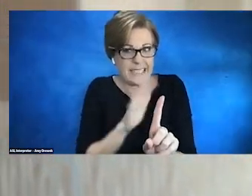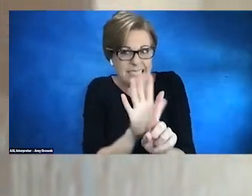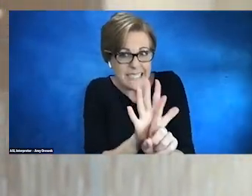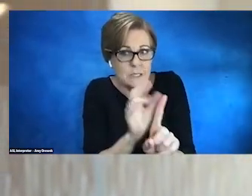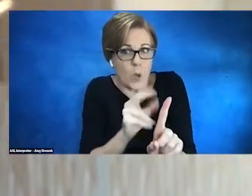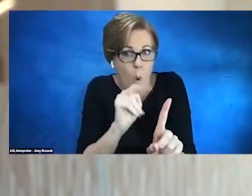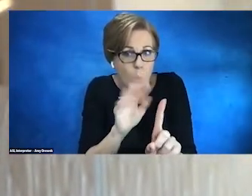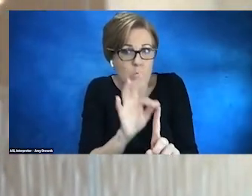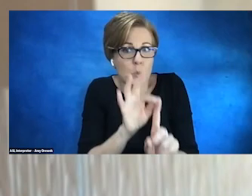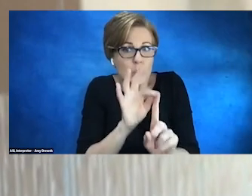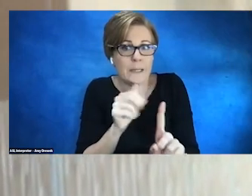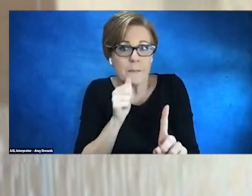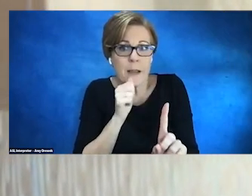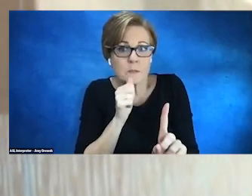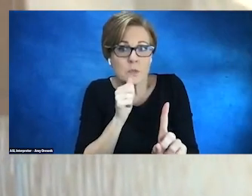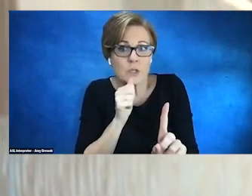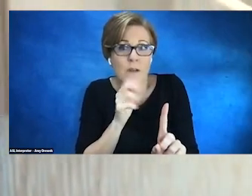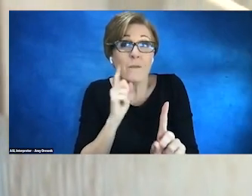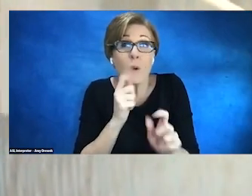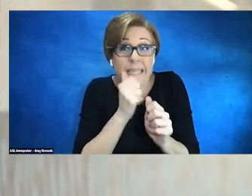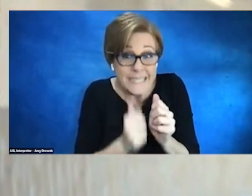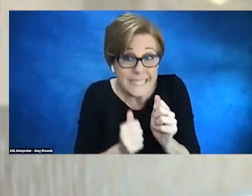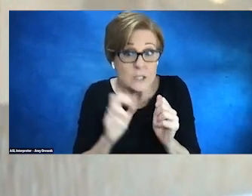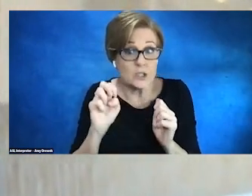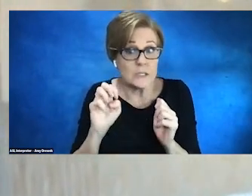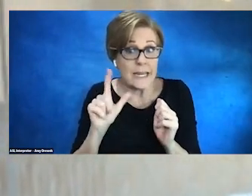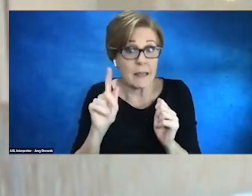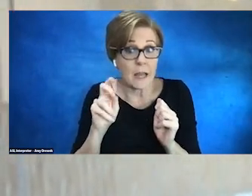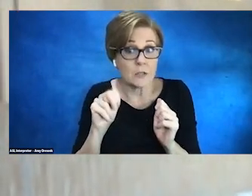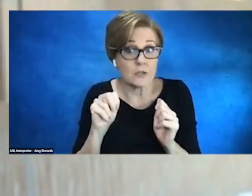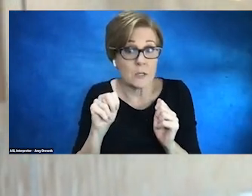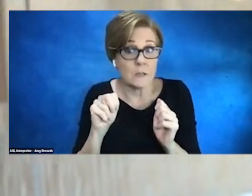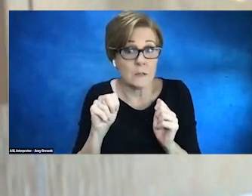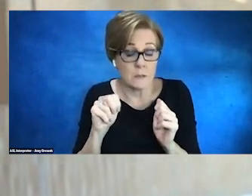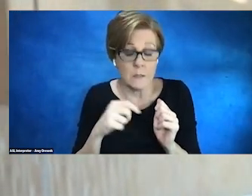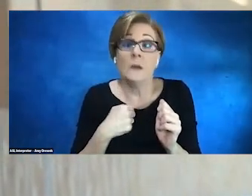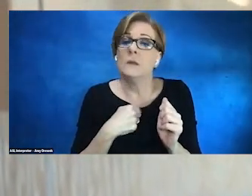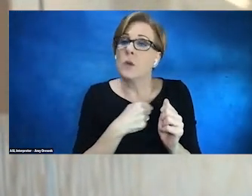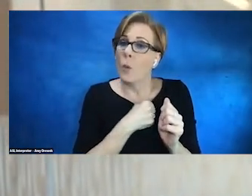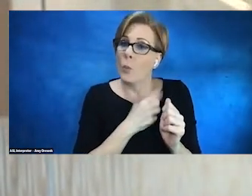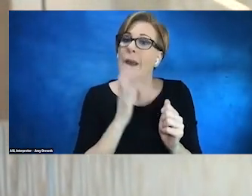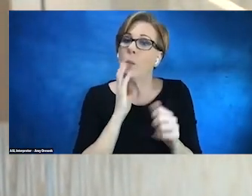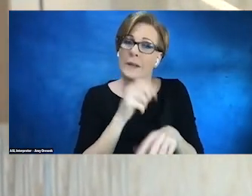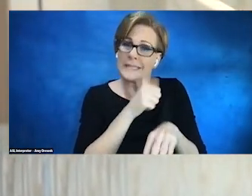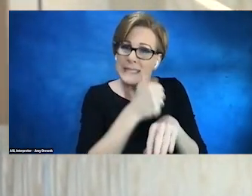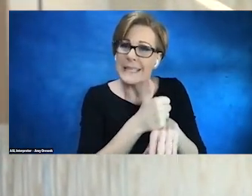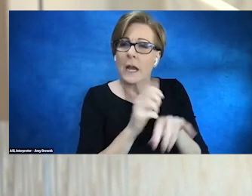password that's unique to each election and we program that before the election and before we